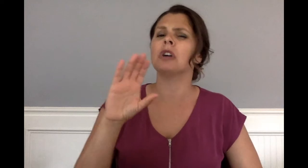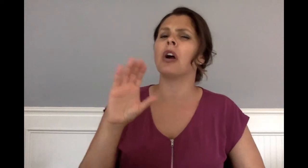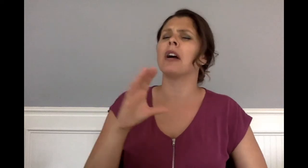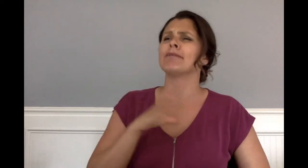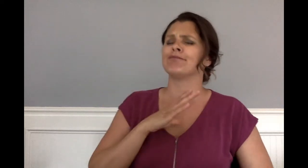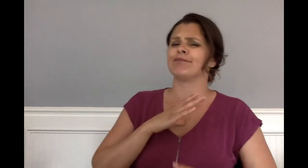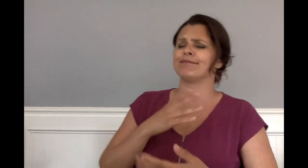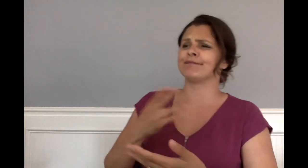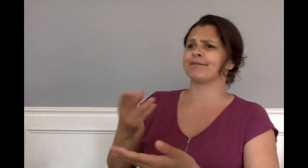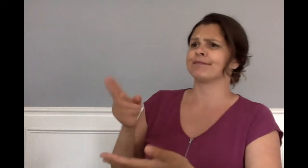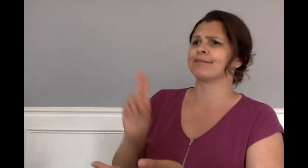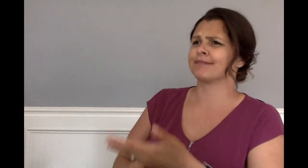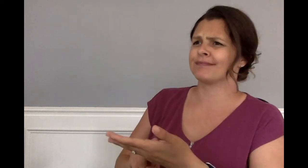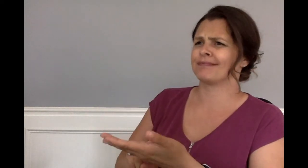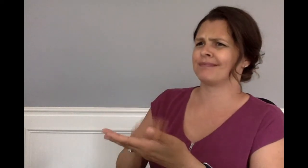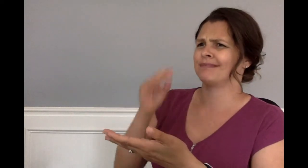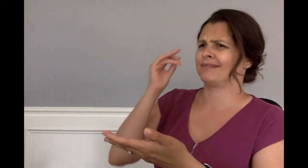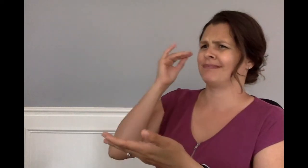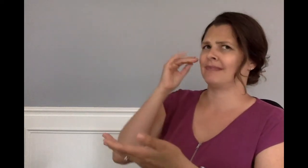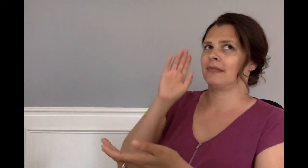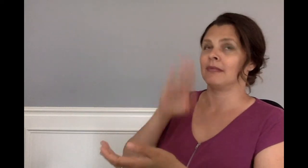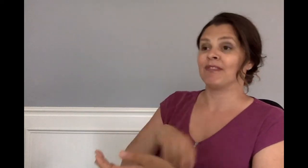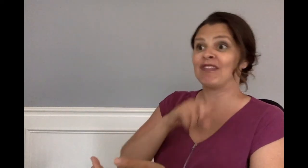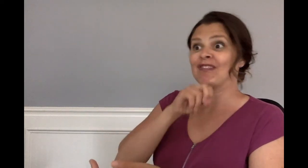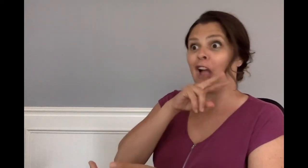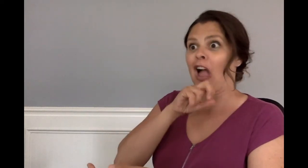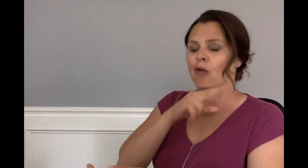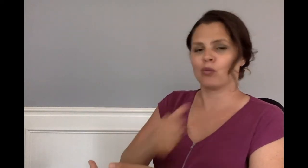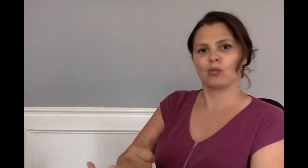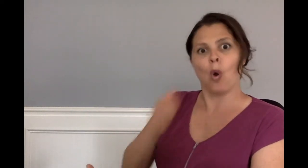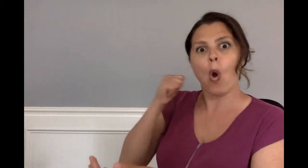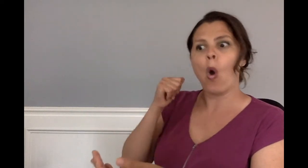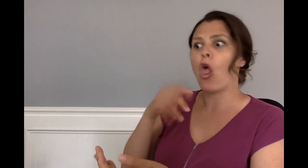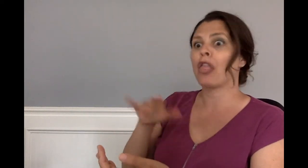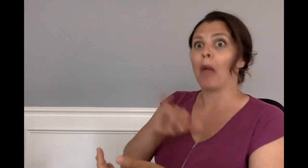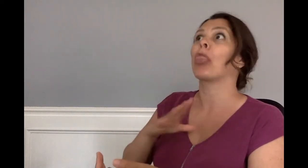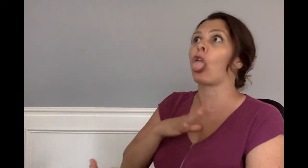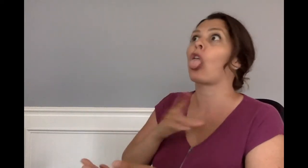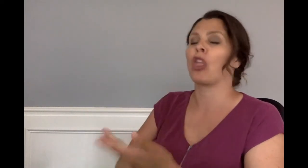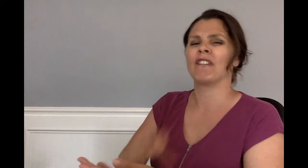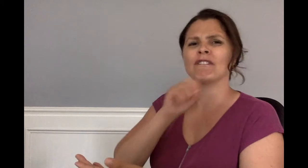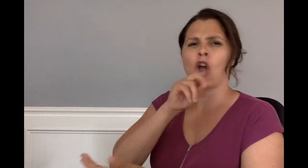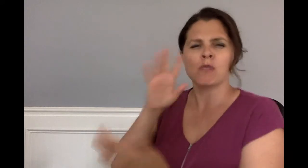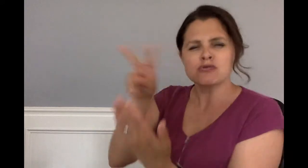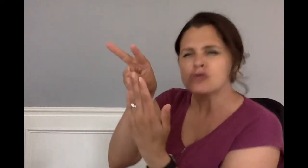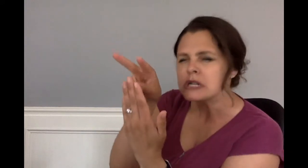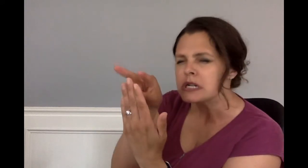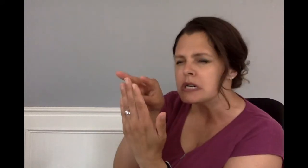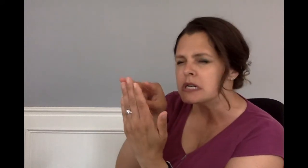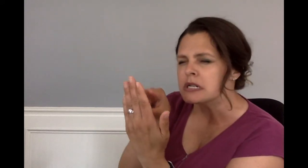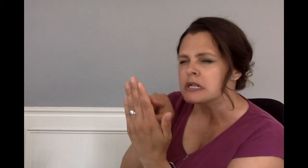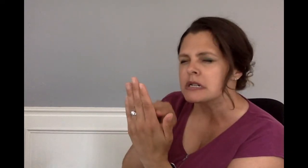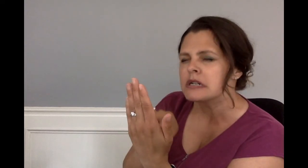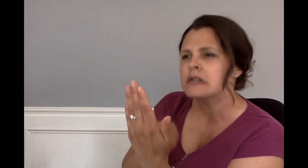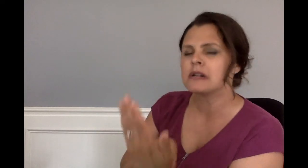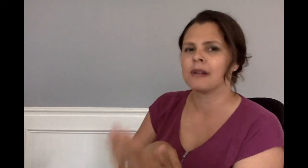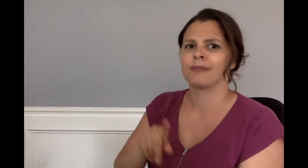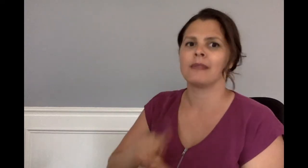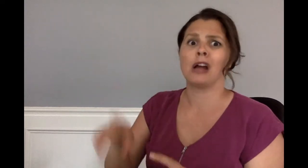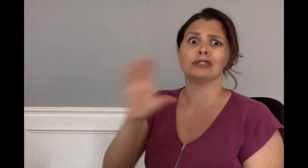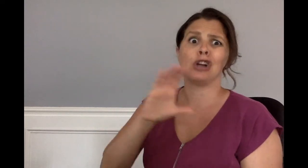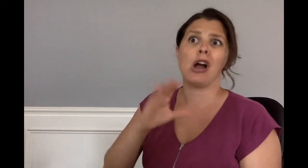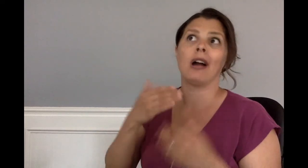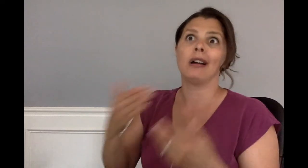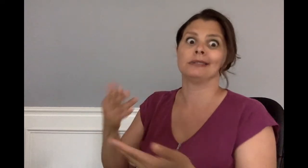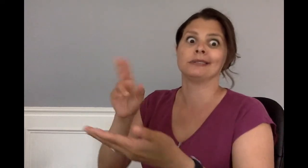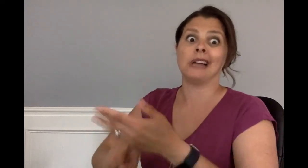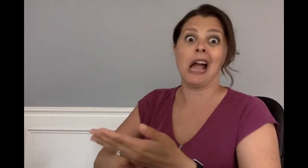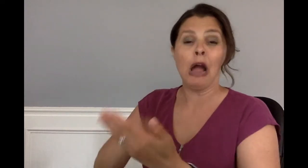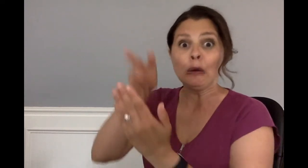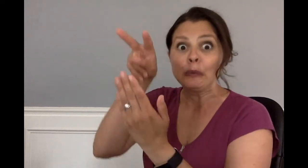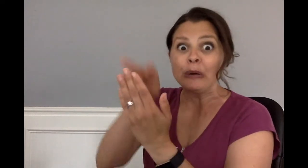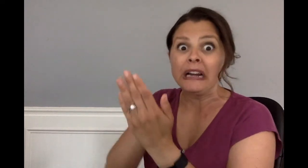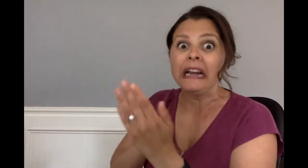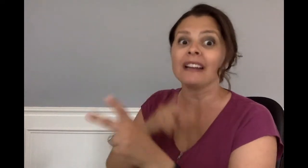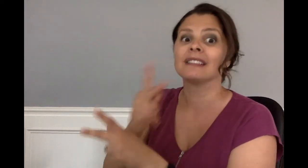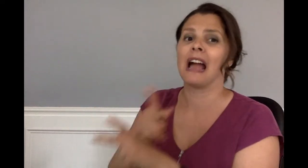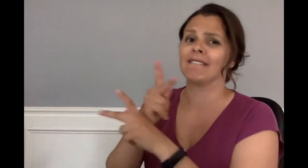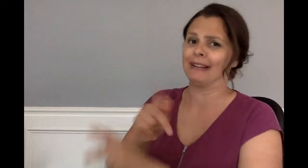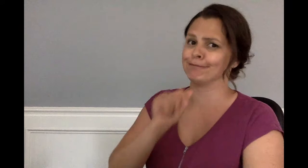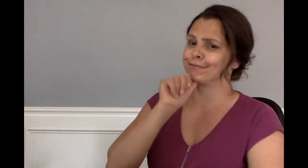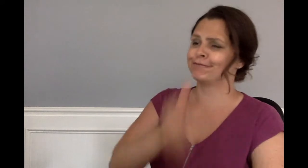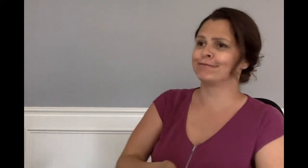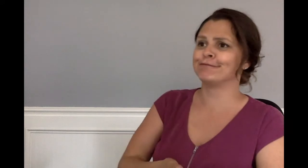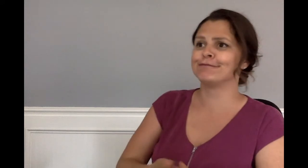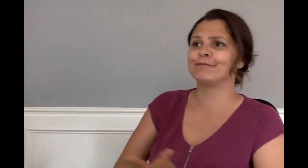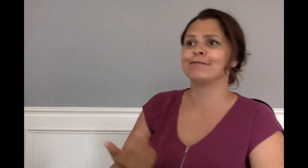Charlie signed his name, thinking Frog would never have signed anything without reading it carefully first.